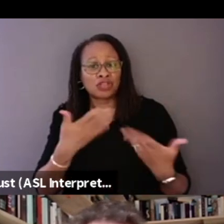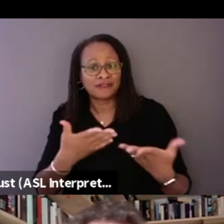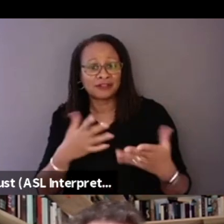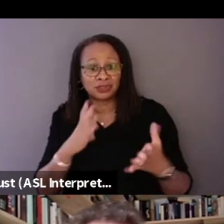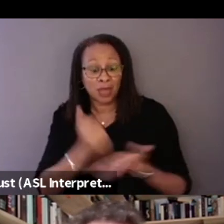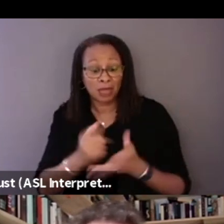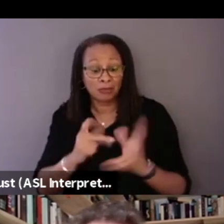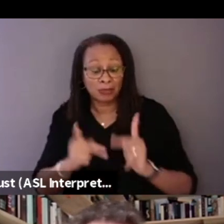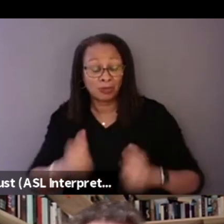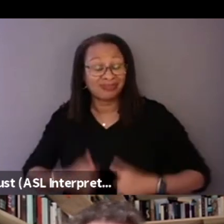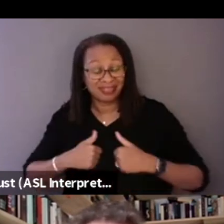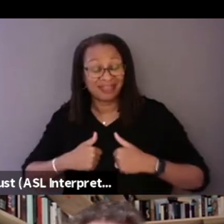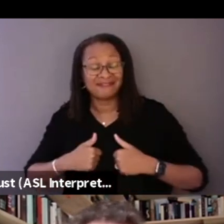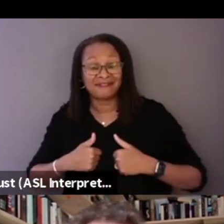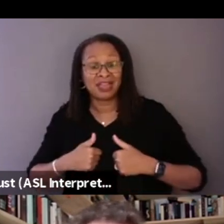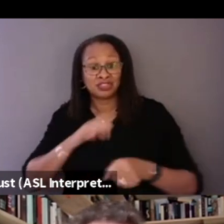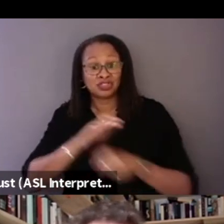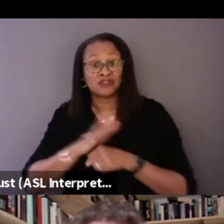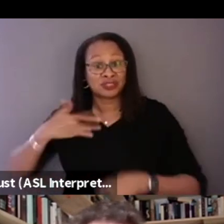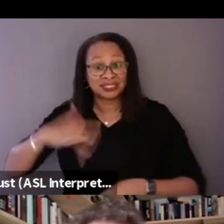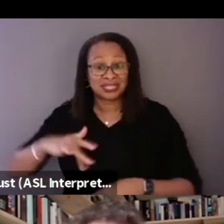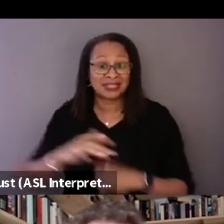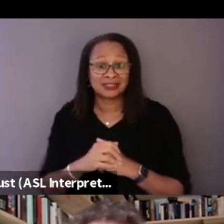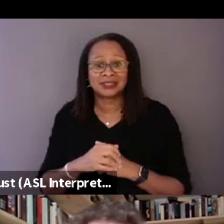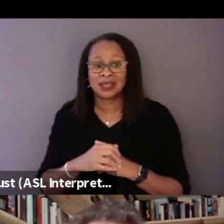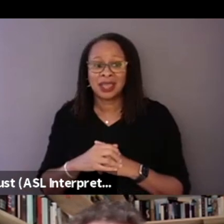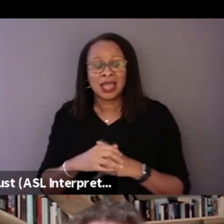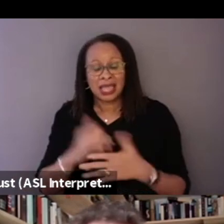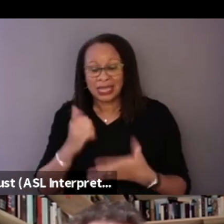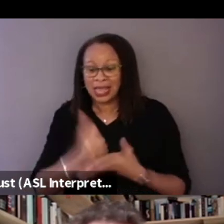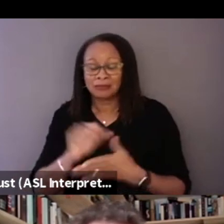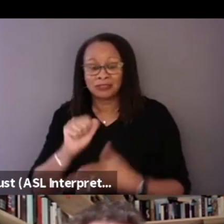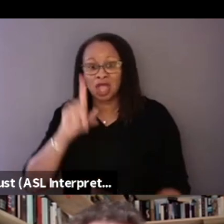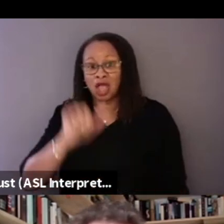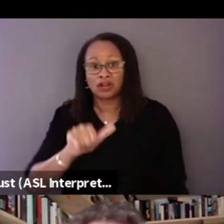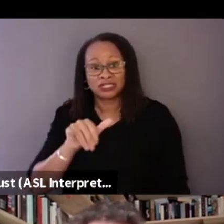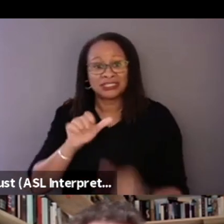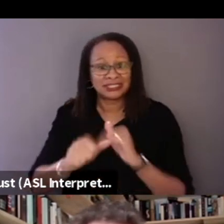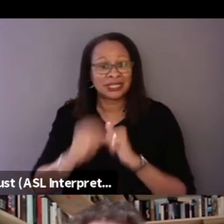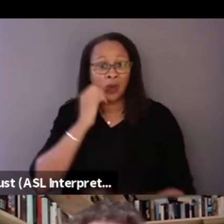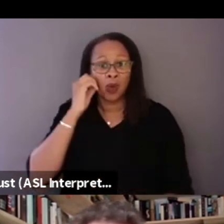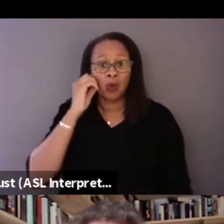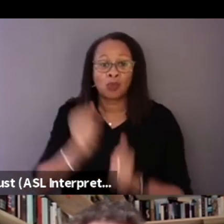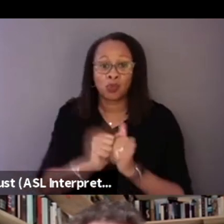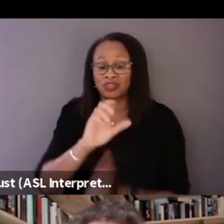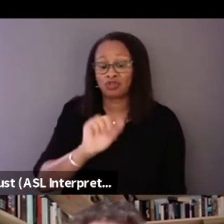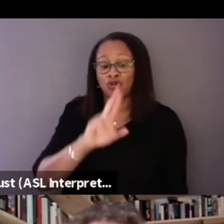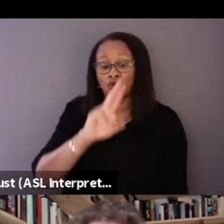You know, it has helped Ady stay home with Carl and Willow now, and they're able to be a family because of these incredible people